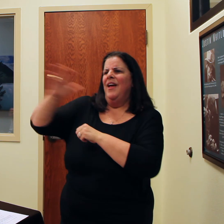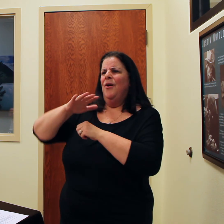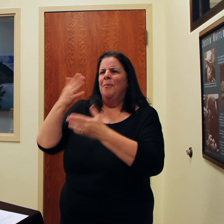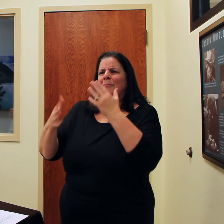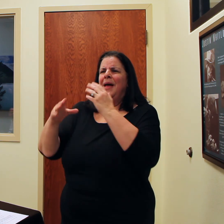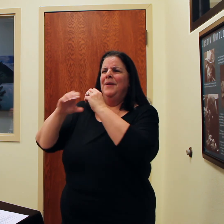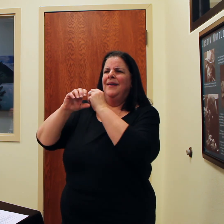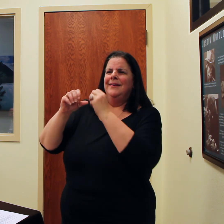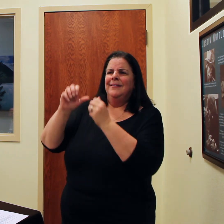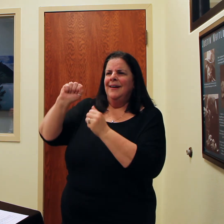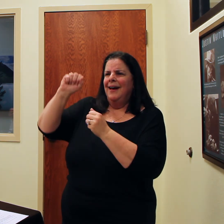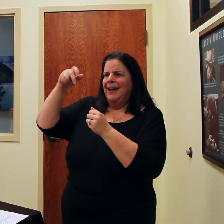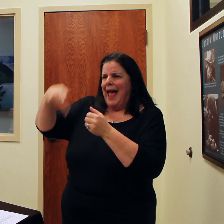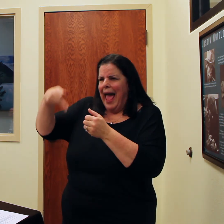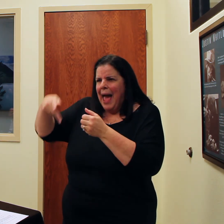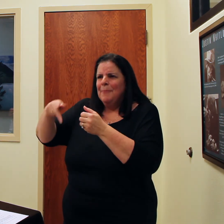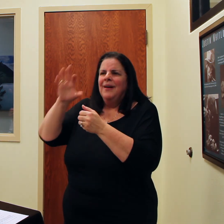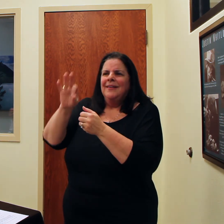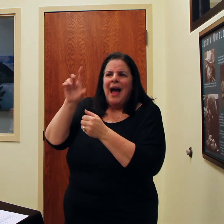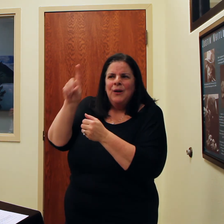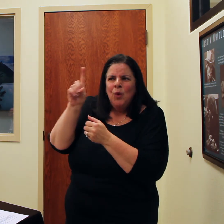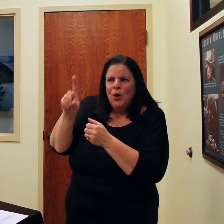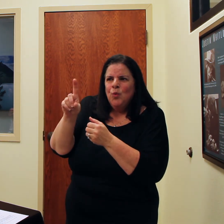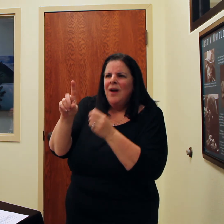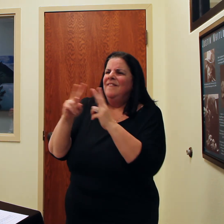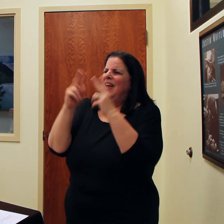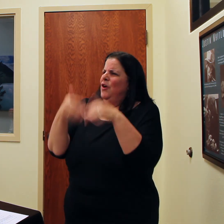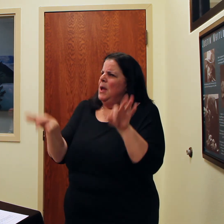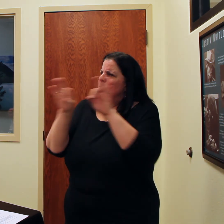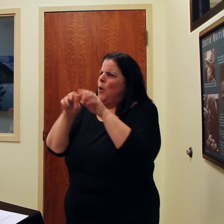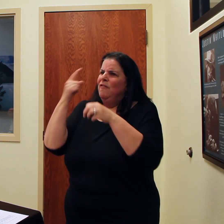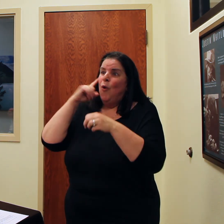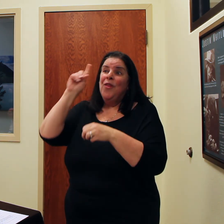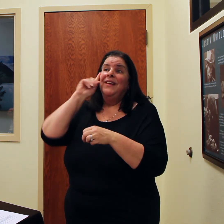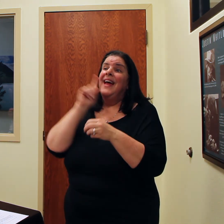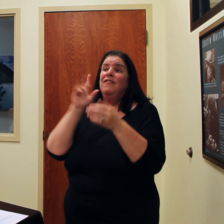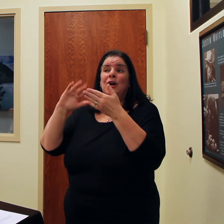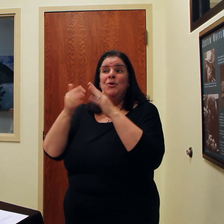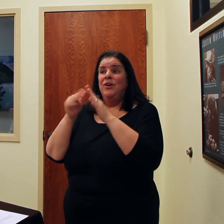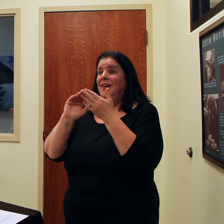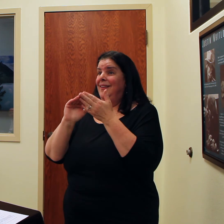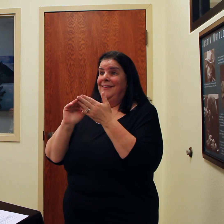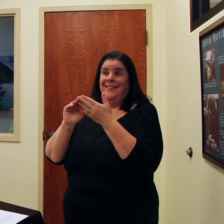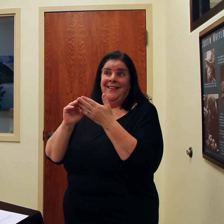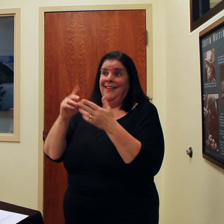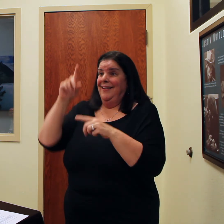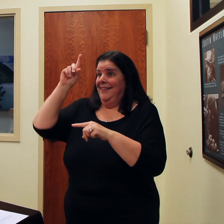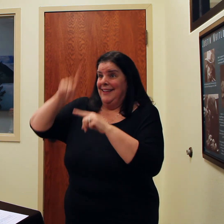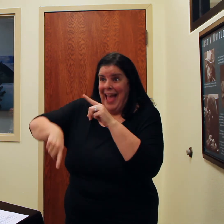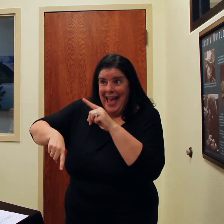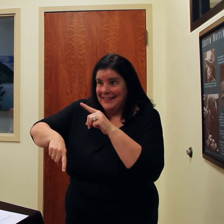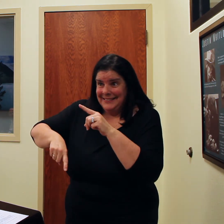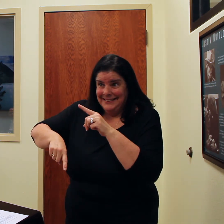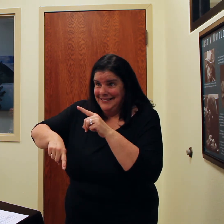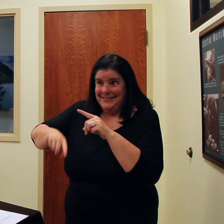an app that we can translate 911 into ASL. It is very important for the deaf community, but many of them, like you said,